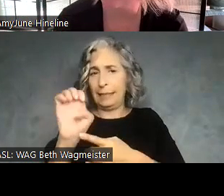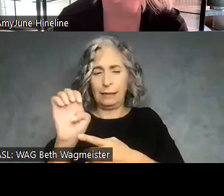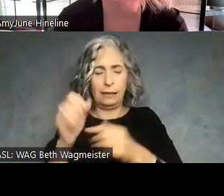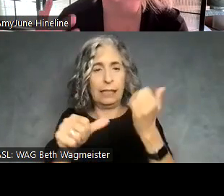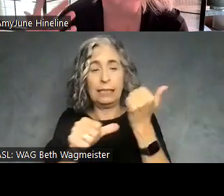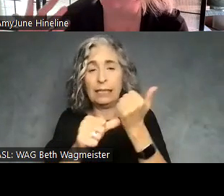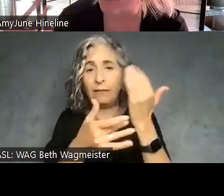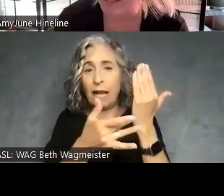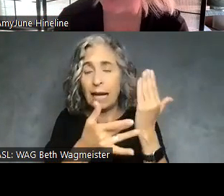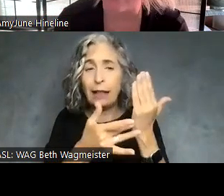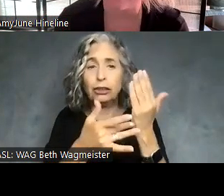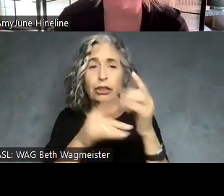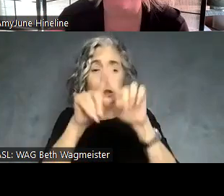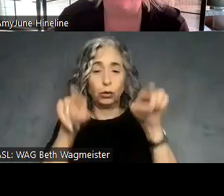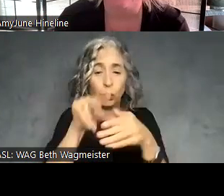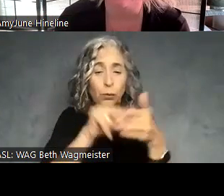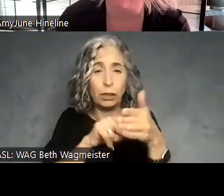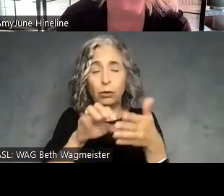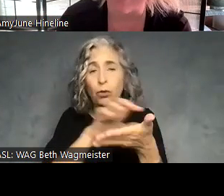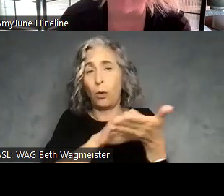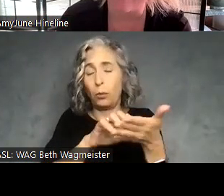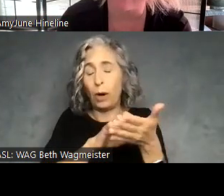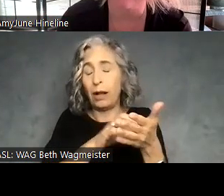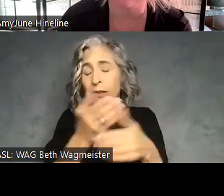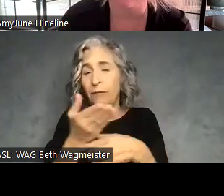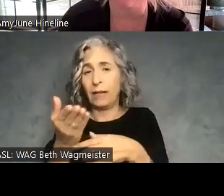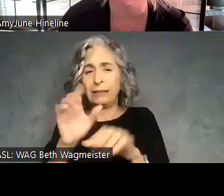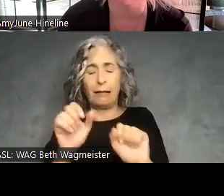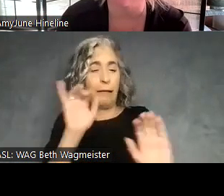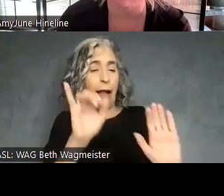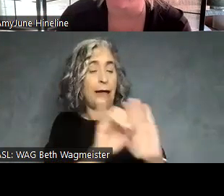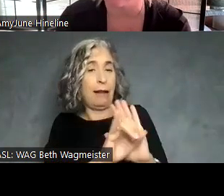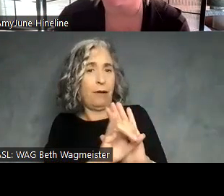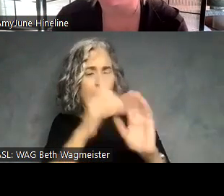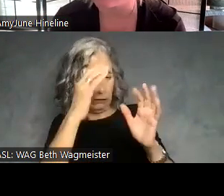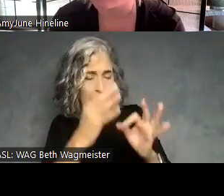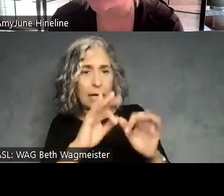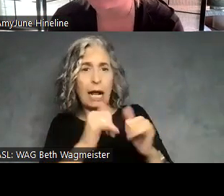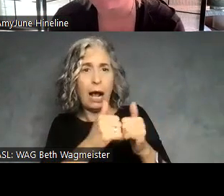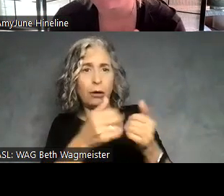returned. You could be informing the user that an application is busy or unavailable and they need